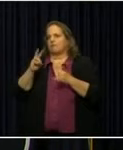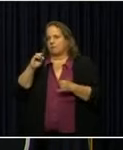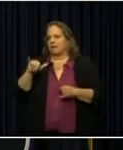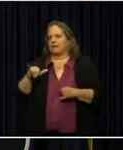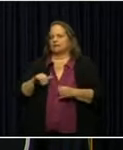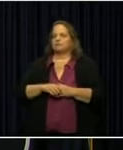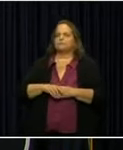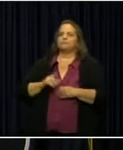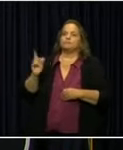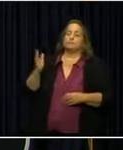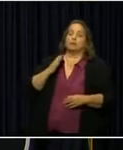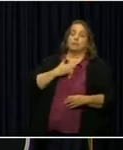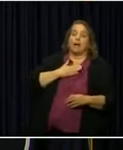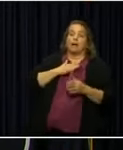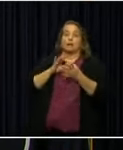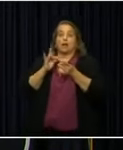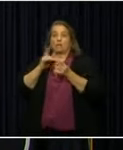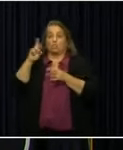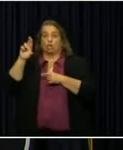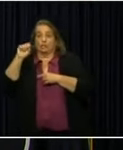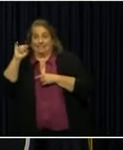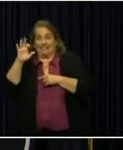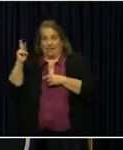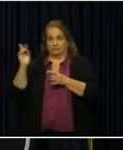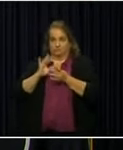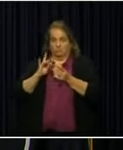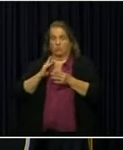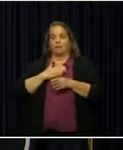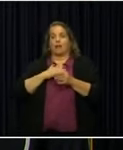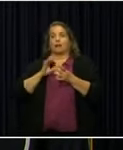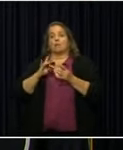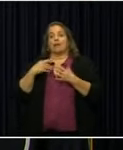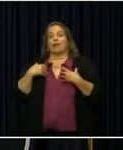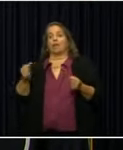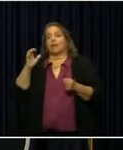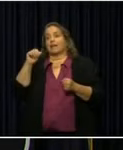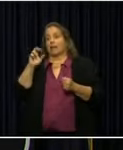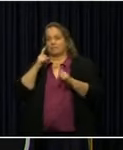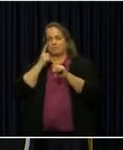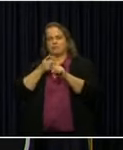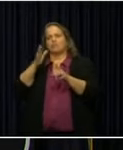HAVE TO HIT OUR PLANNING SIDE TO DO THINGS, I THINK THAT WE HAVE